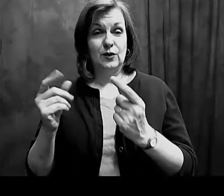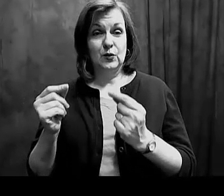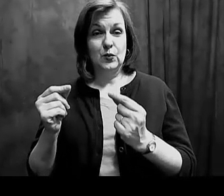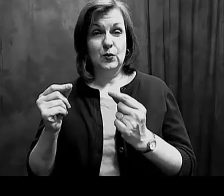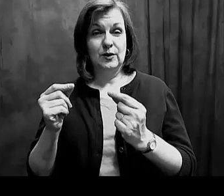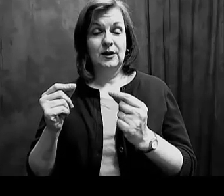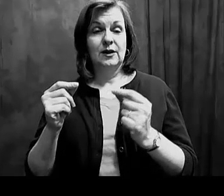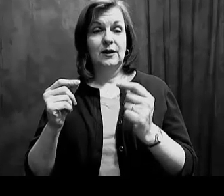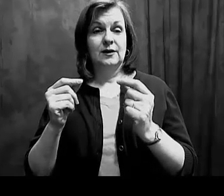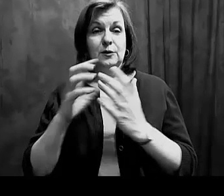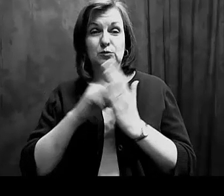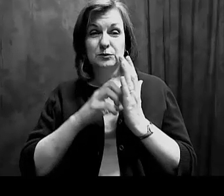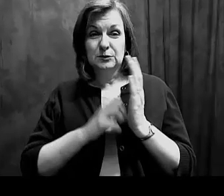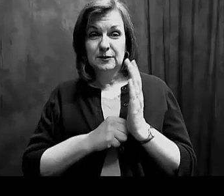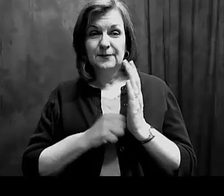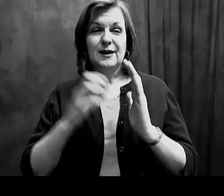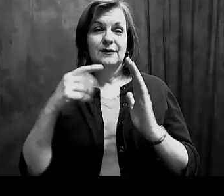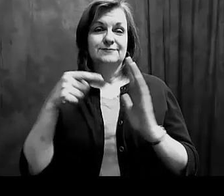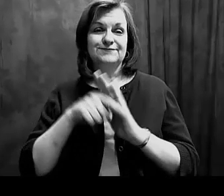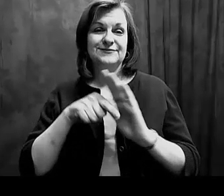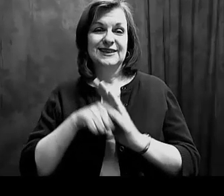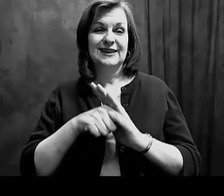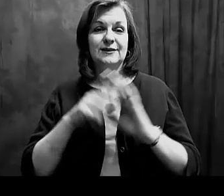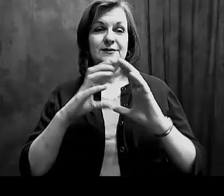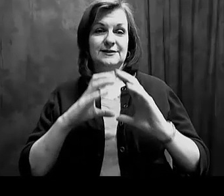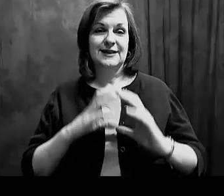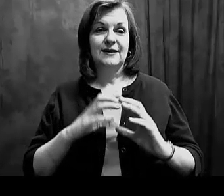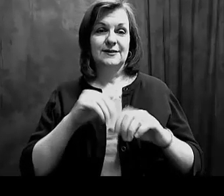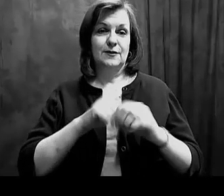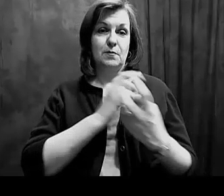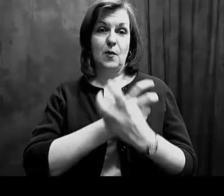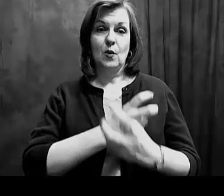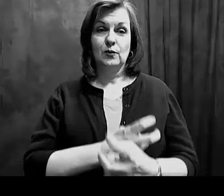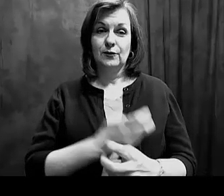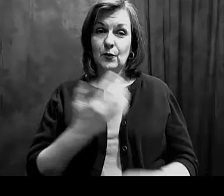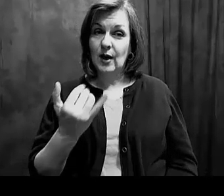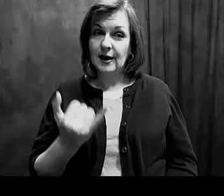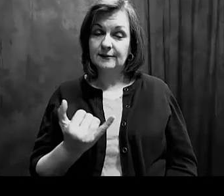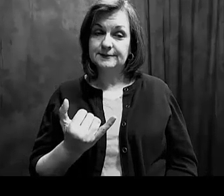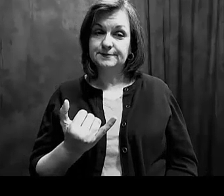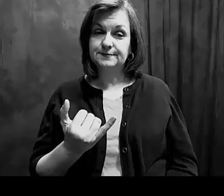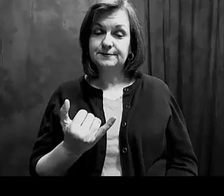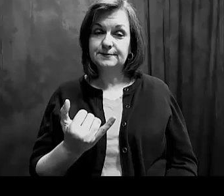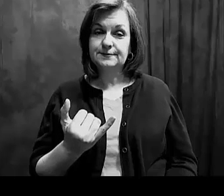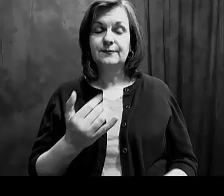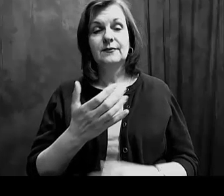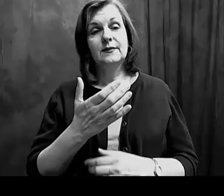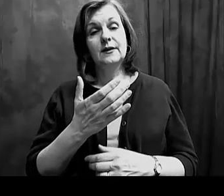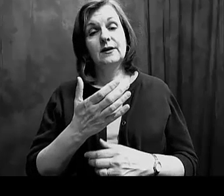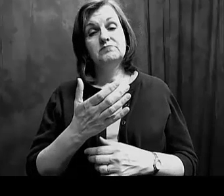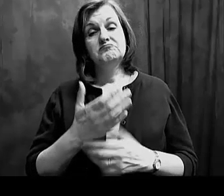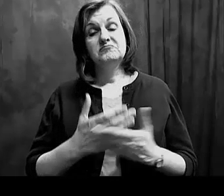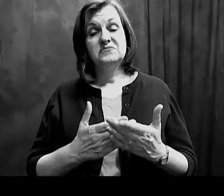cell material because some of it will be remodeling